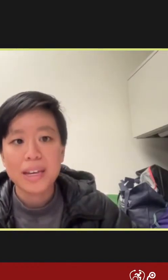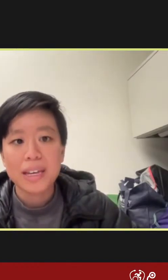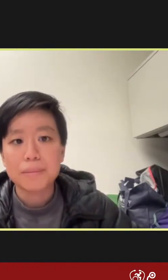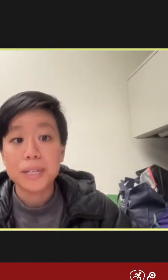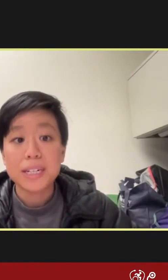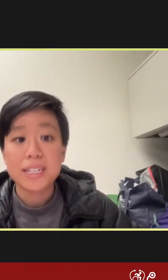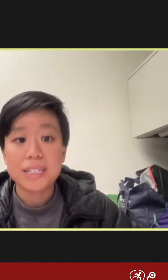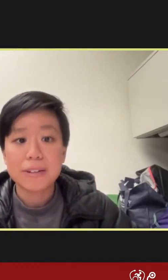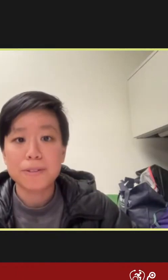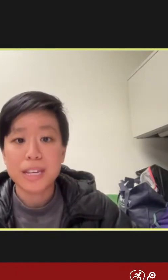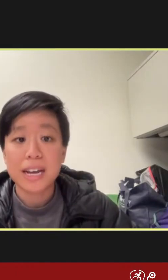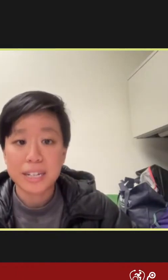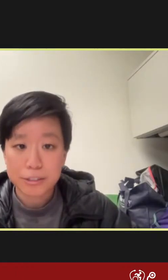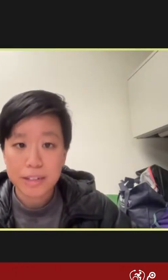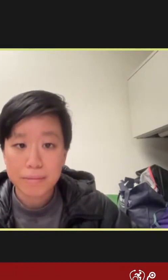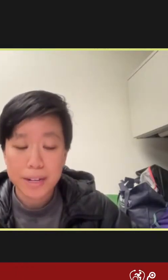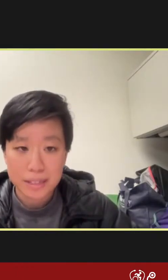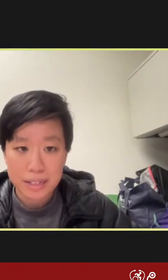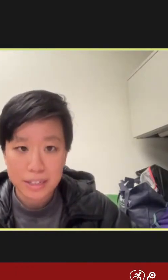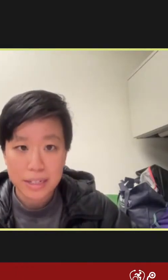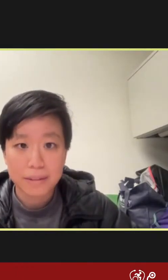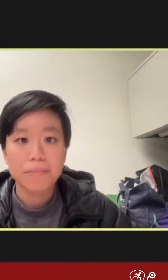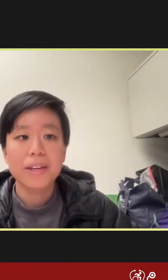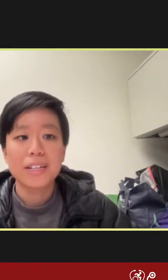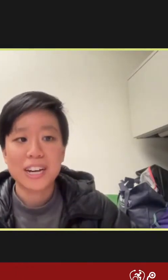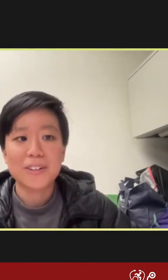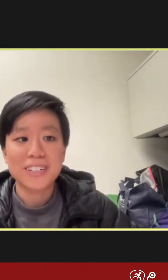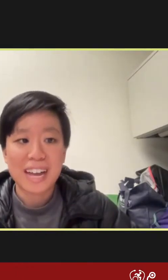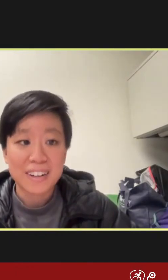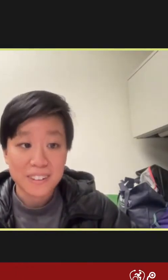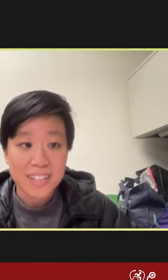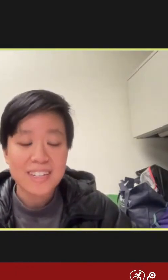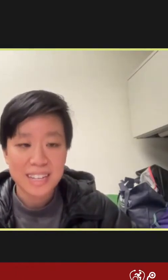He completed his general psychiatry residency, child and adolescent